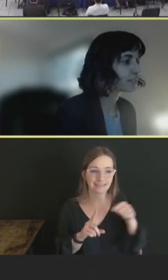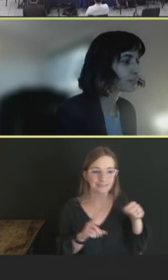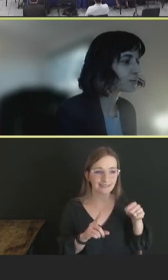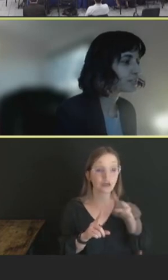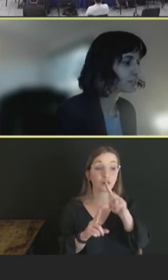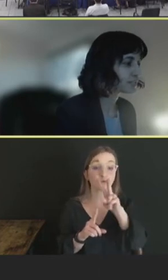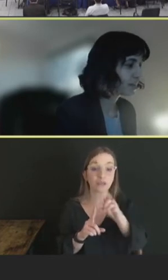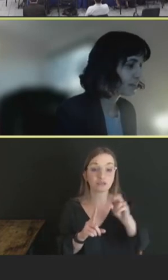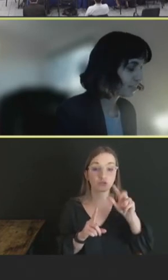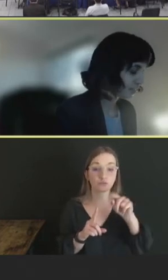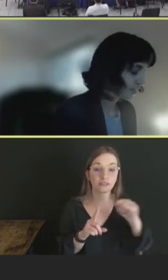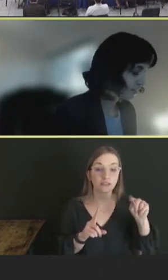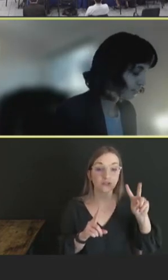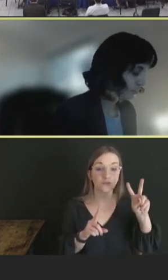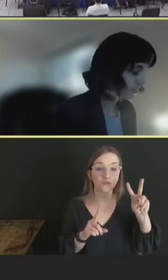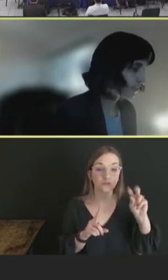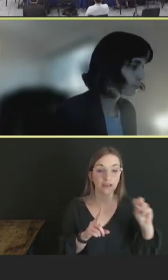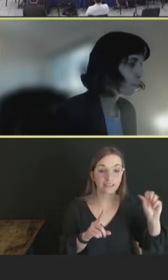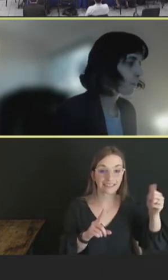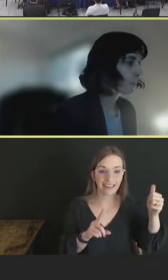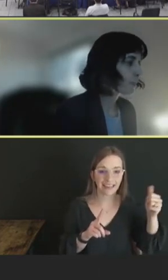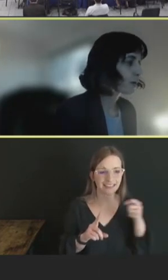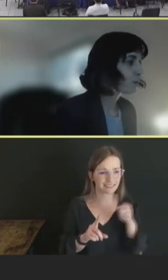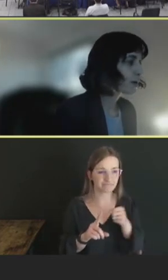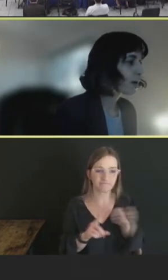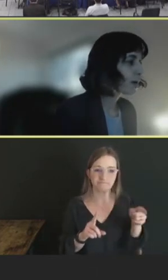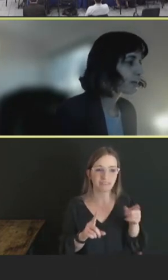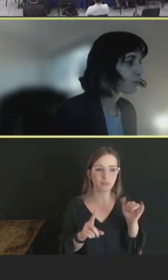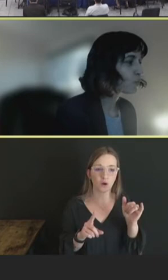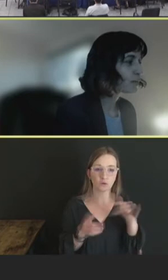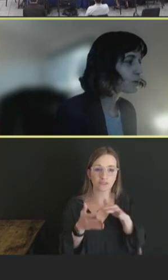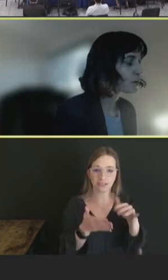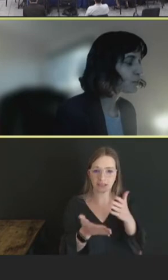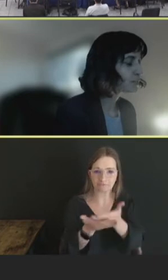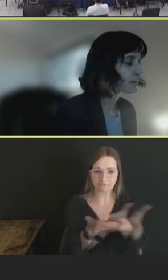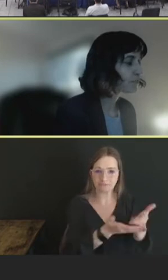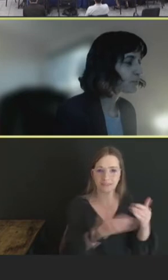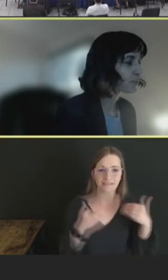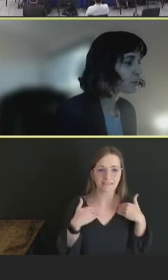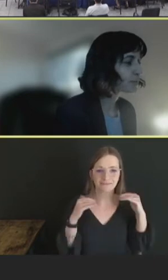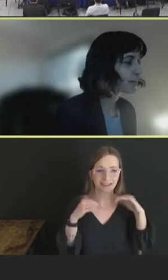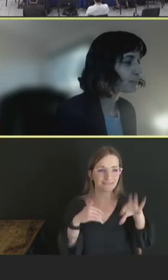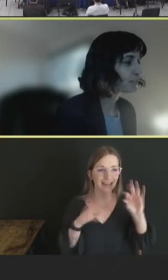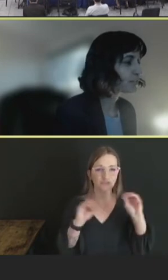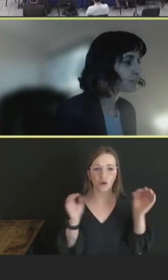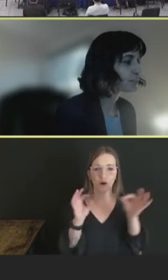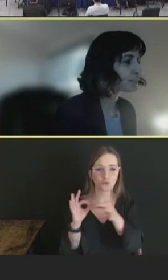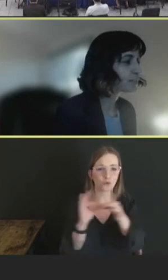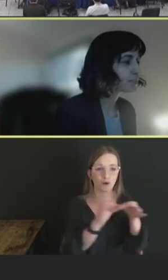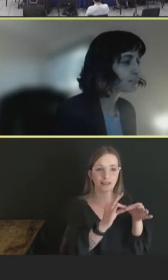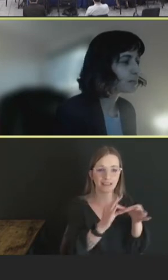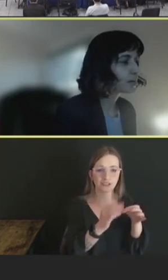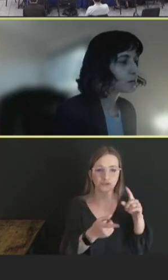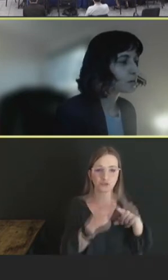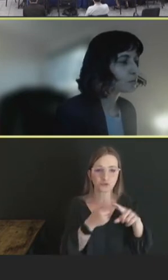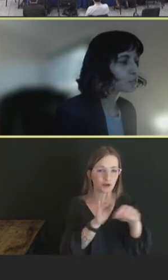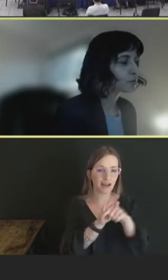increases the autism risk. I want to highlight one notable study from the USA in 2007, which